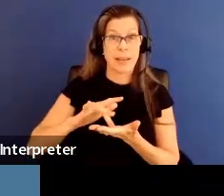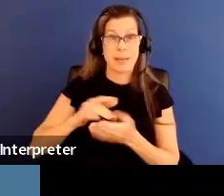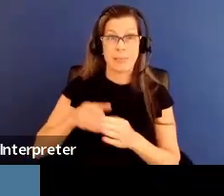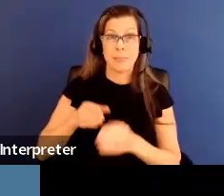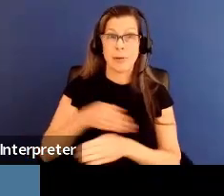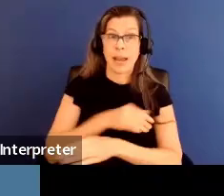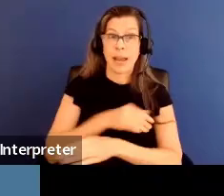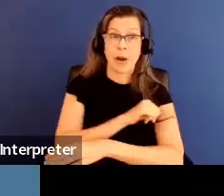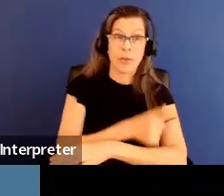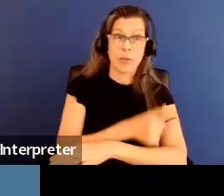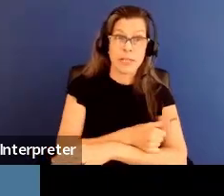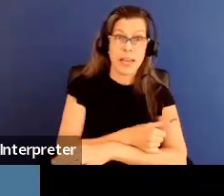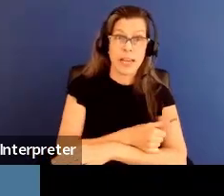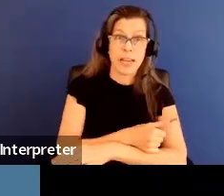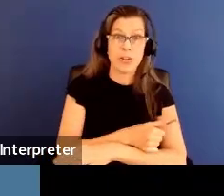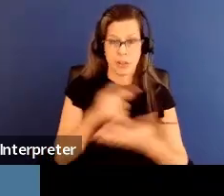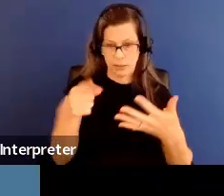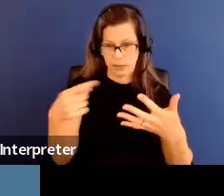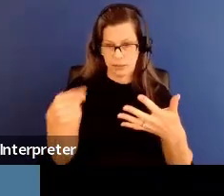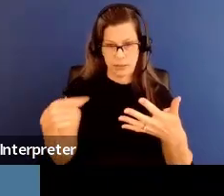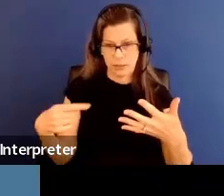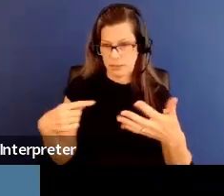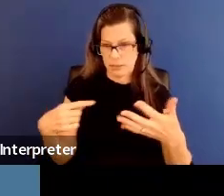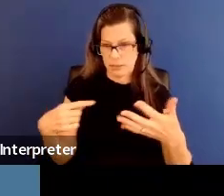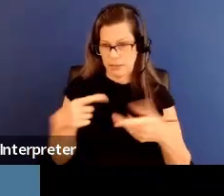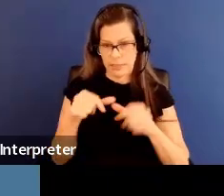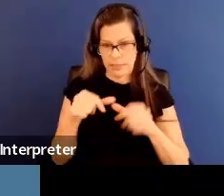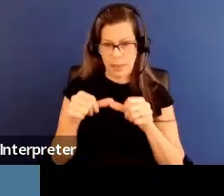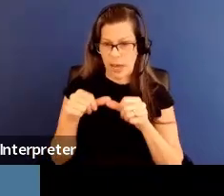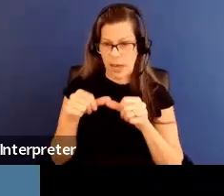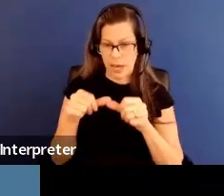there's also another barrier